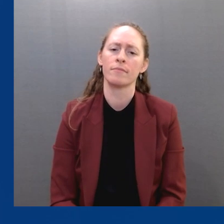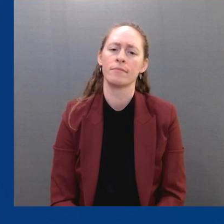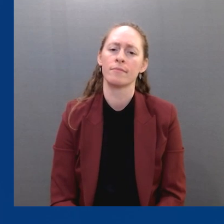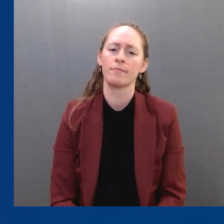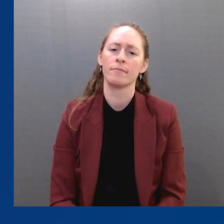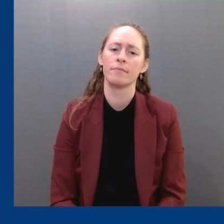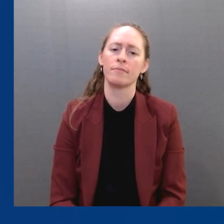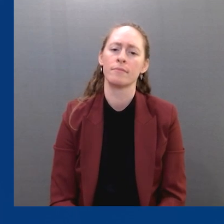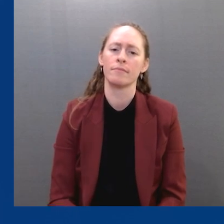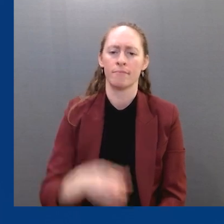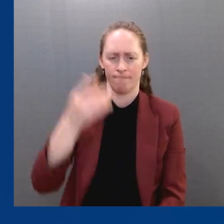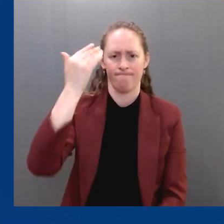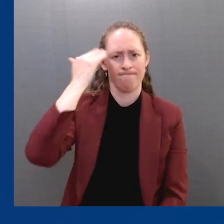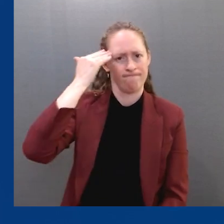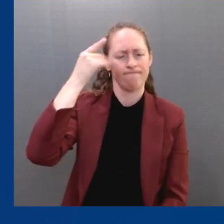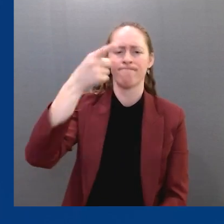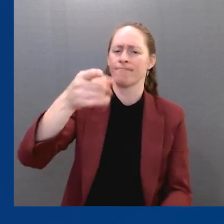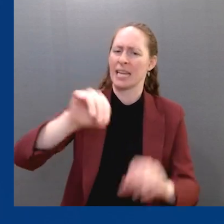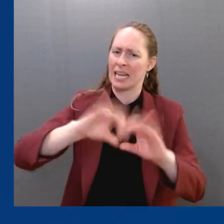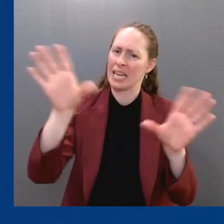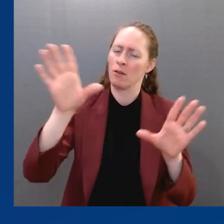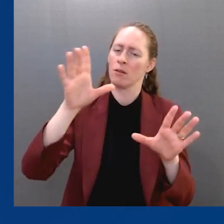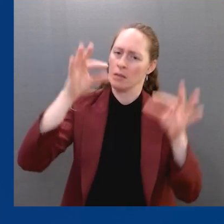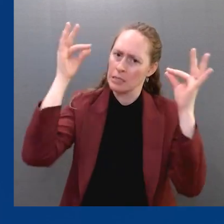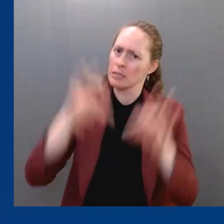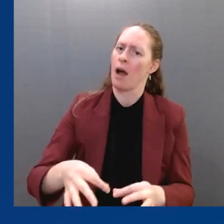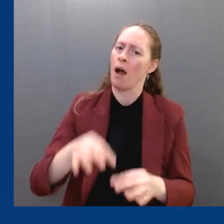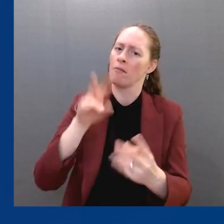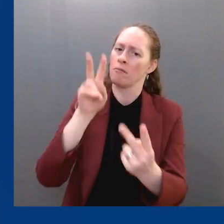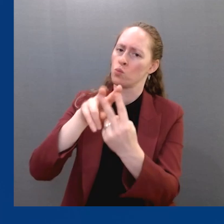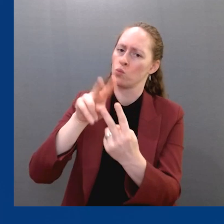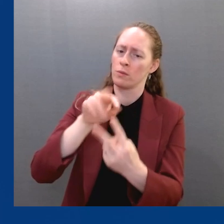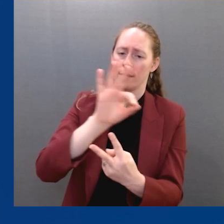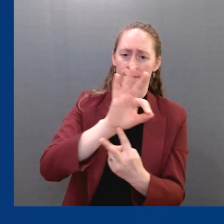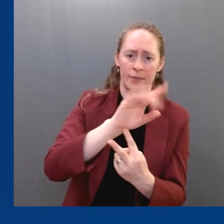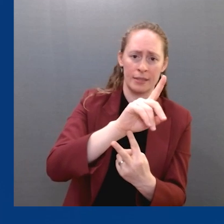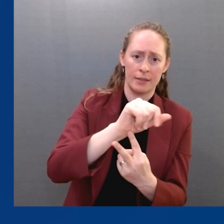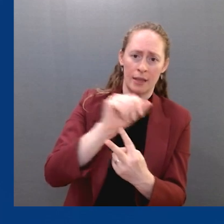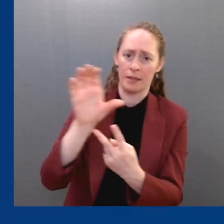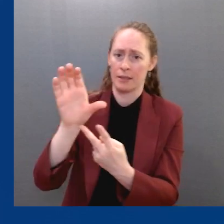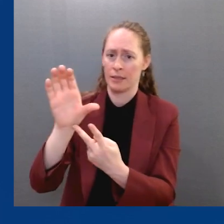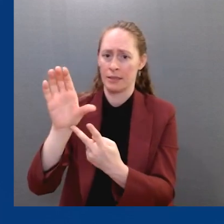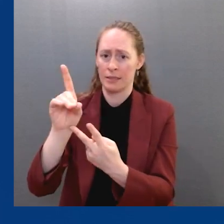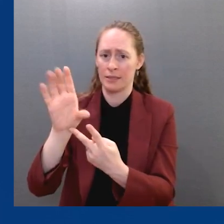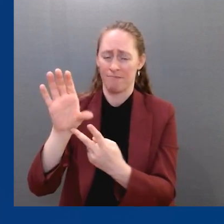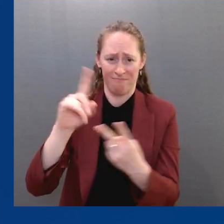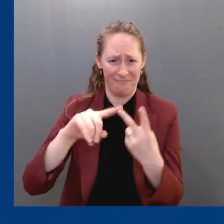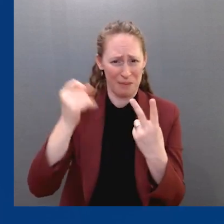but what should people who are under 50 or otherwise be doing? Dr. Jha: Okay. Rochelle, you want to start us off,